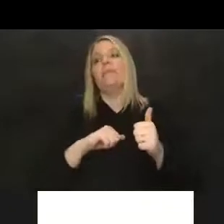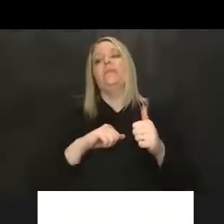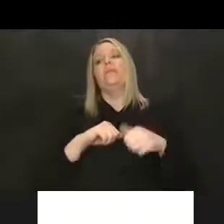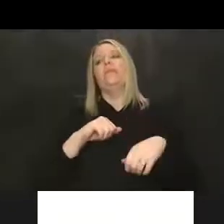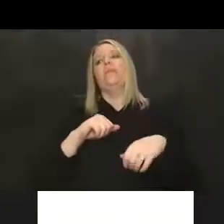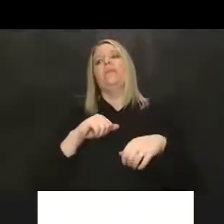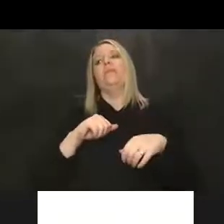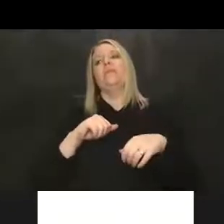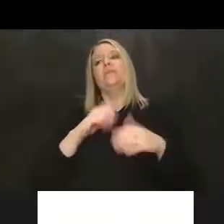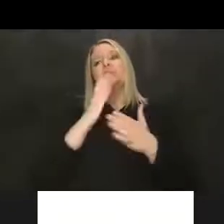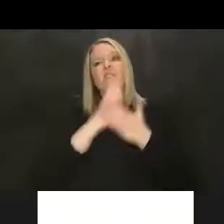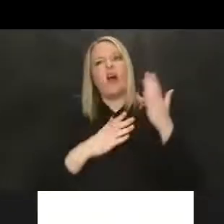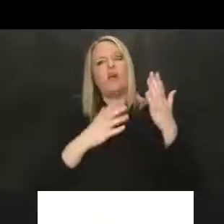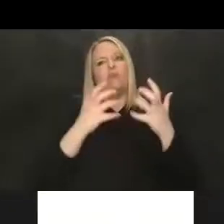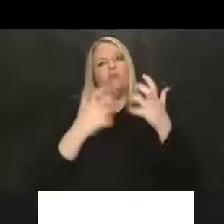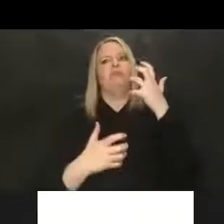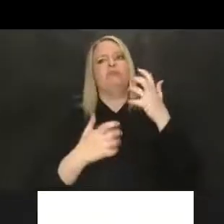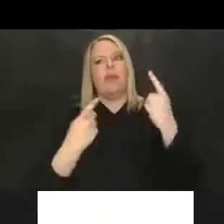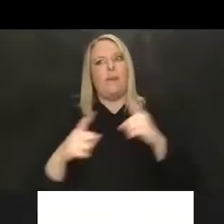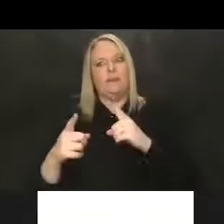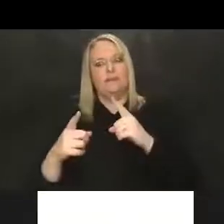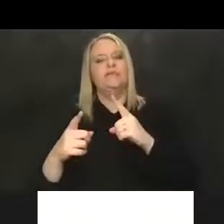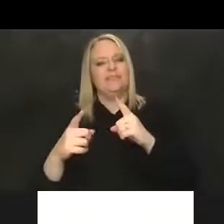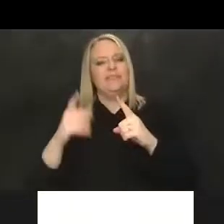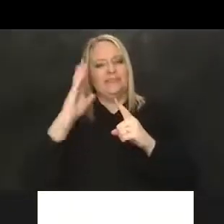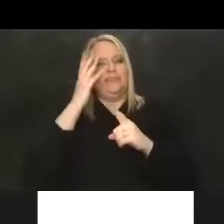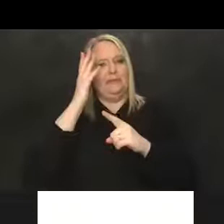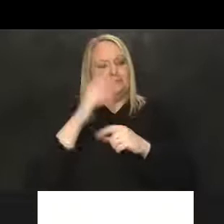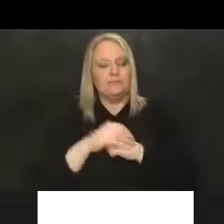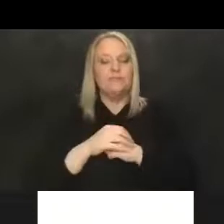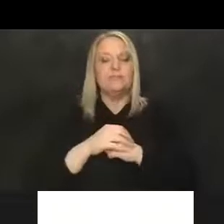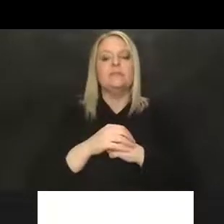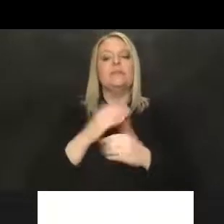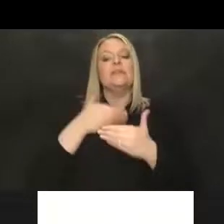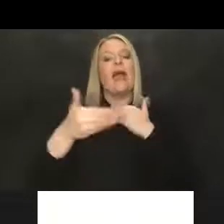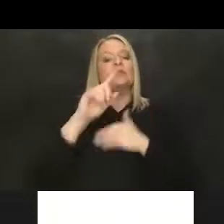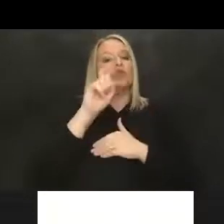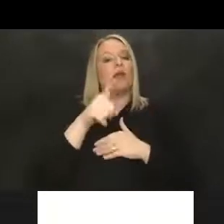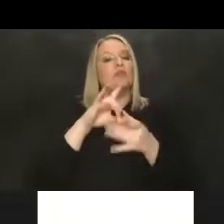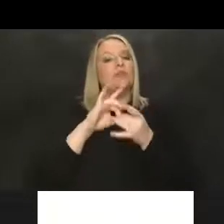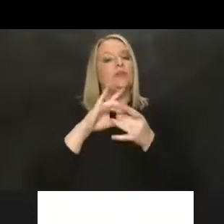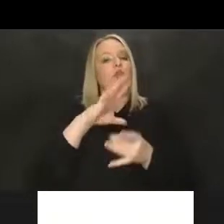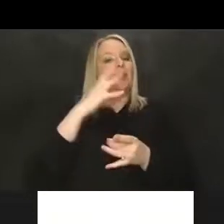not working, not fitting yet. So the next question I have is about your experience in the 3Arts